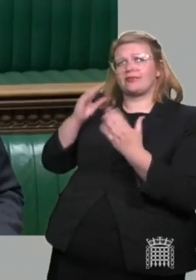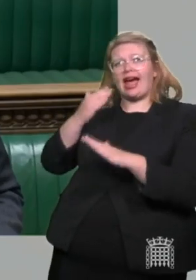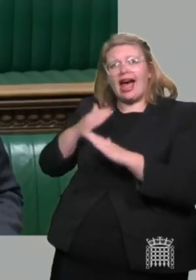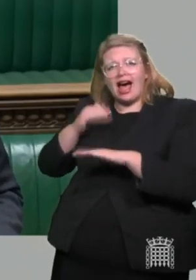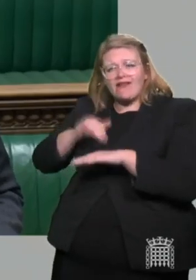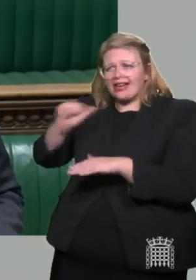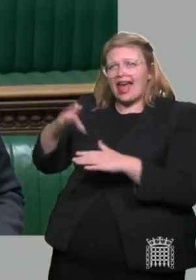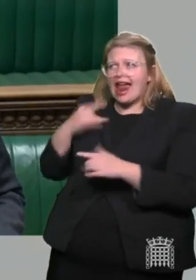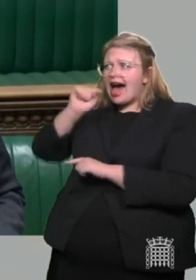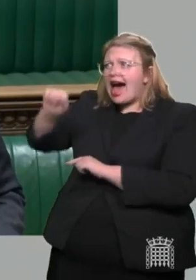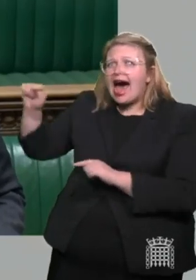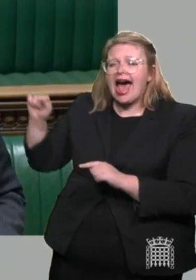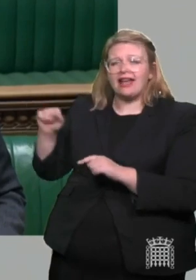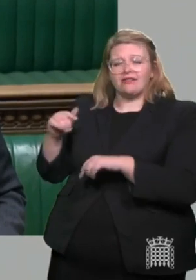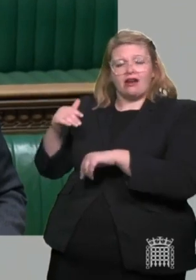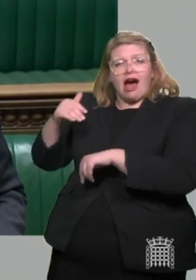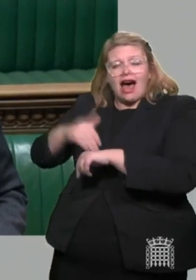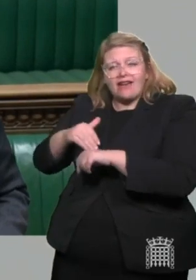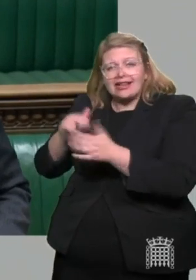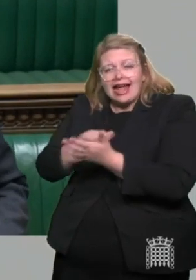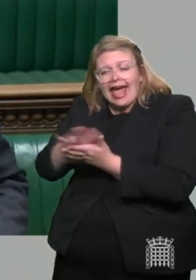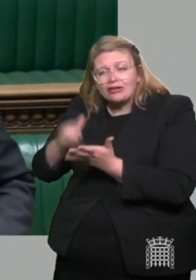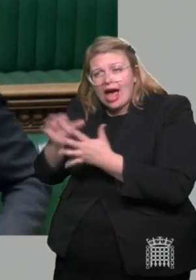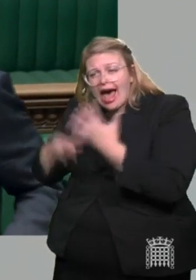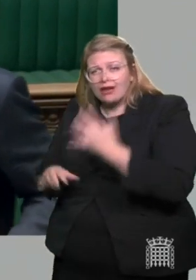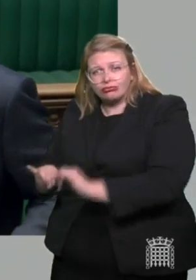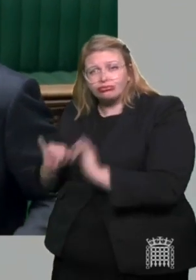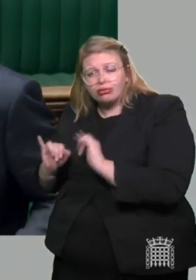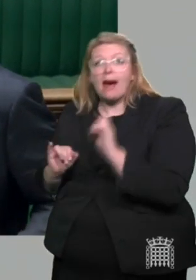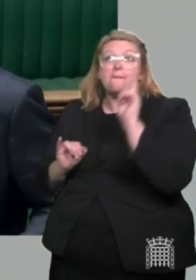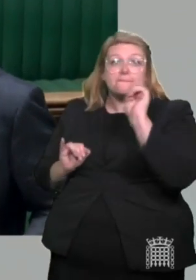and the huge medical backlog that it entails. But it was thanks to that lockdown—the